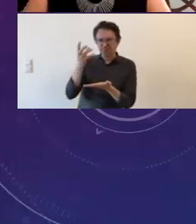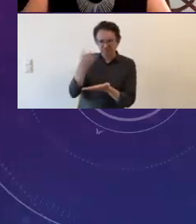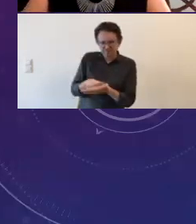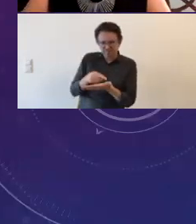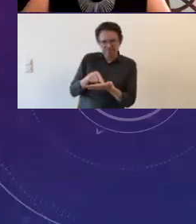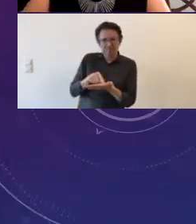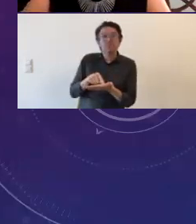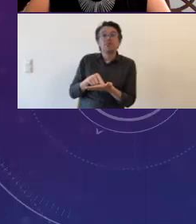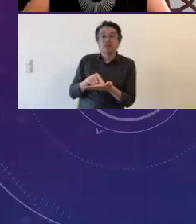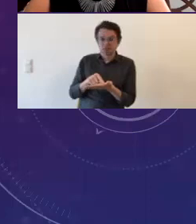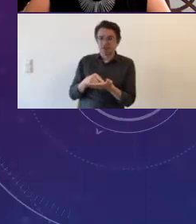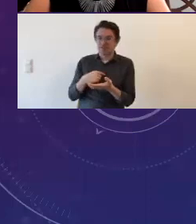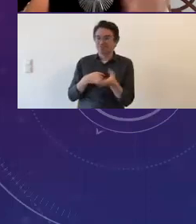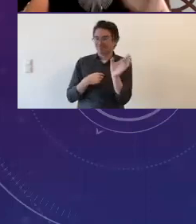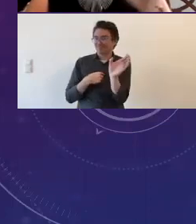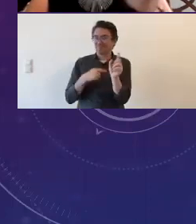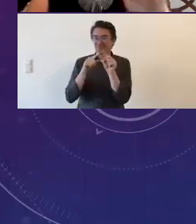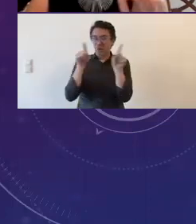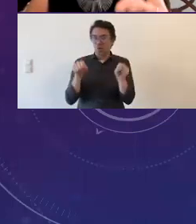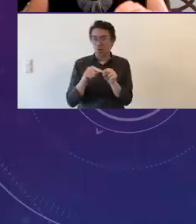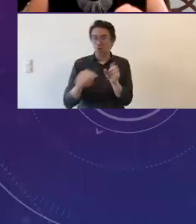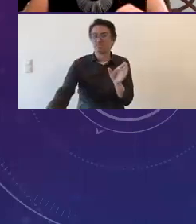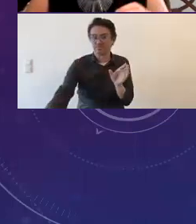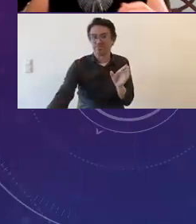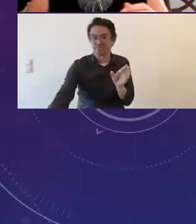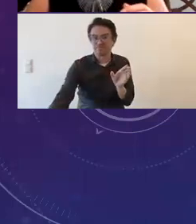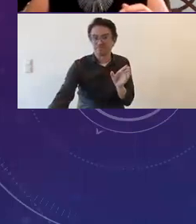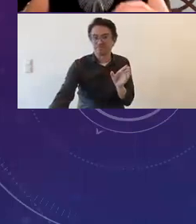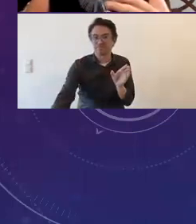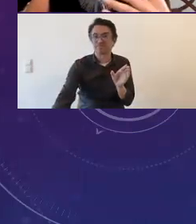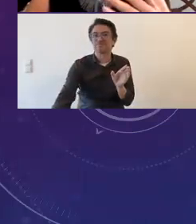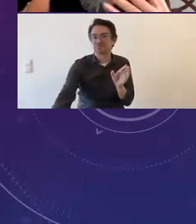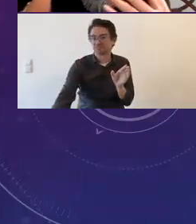will try to type on their phone what they're saying to someone who cannot